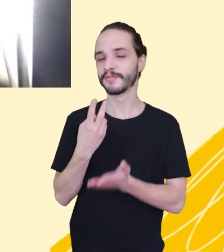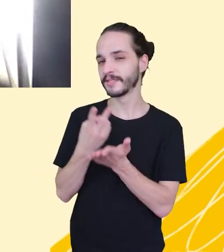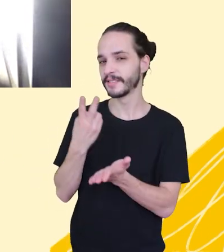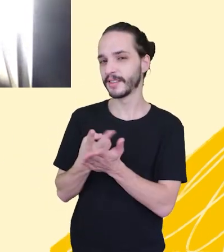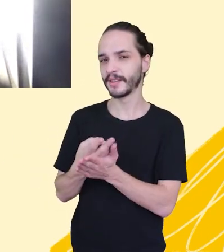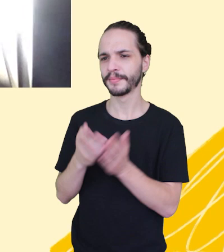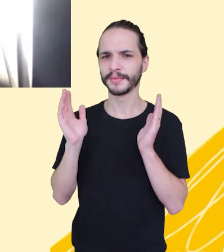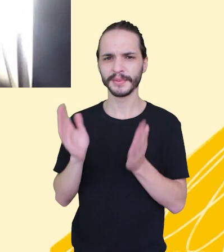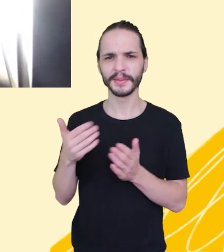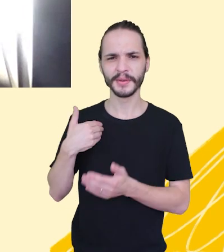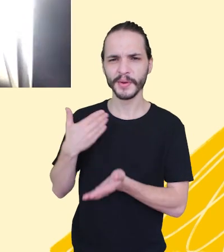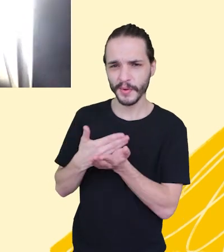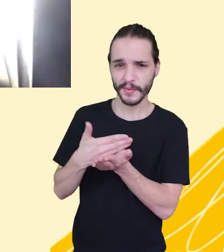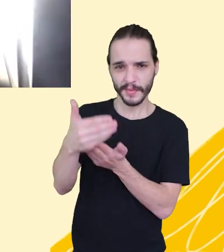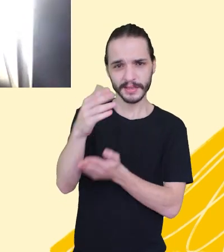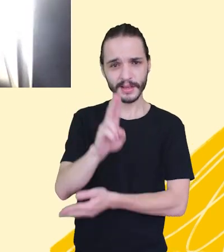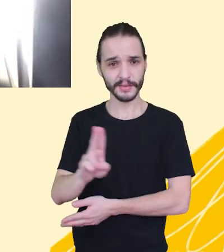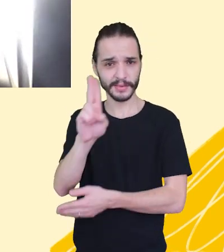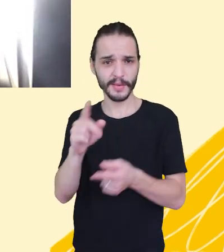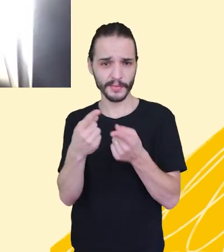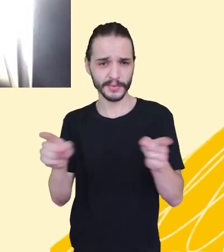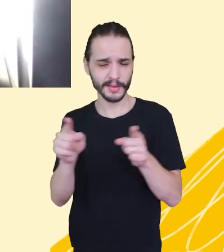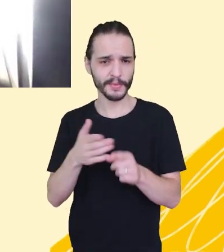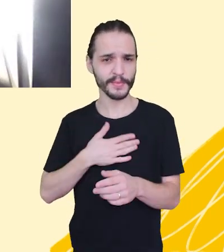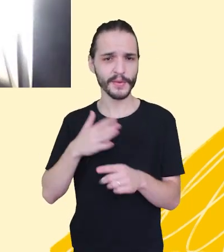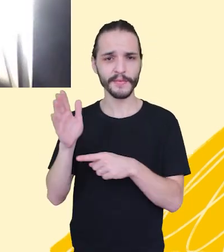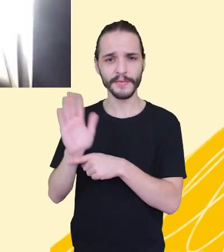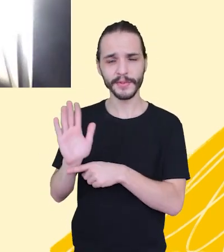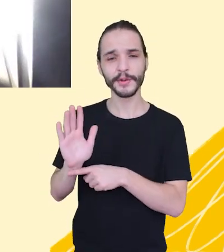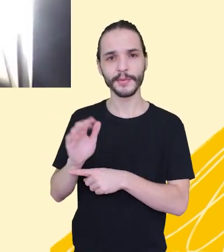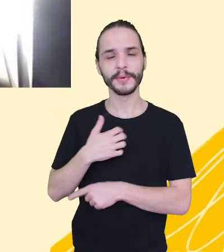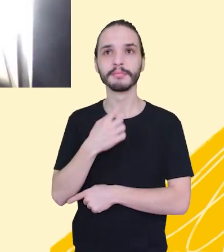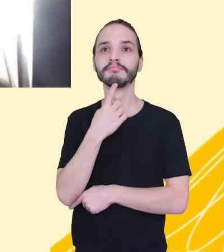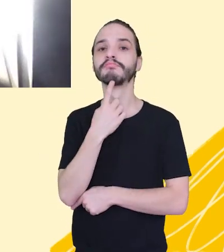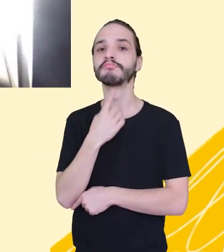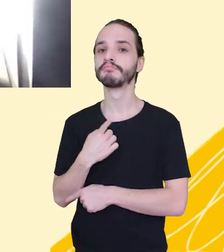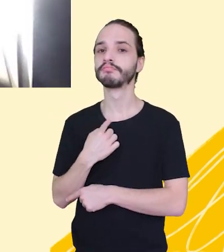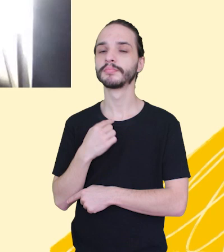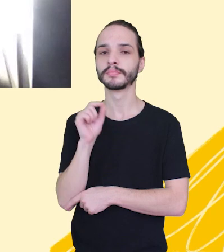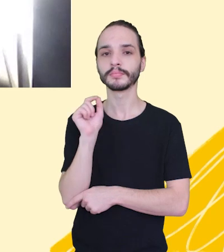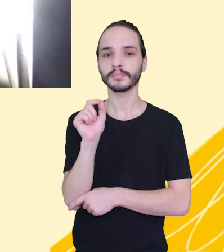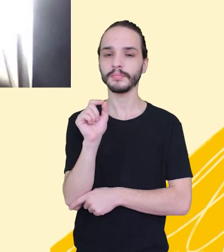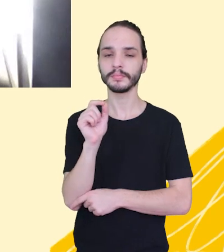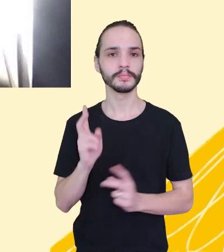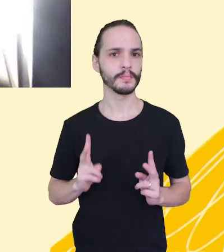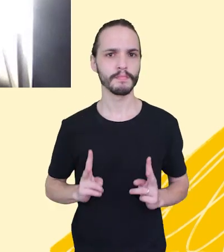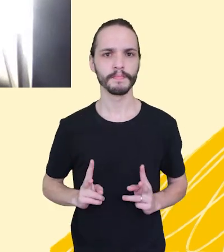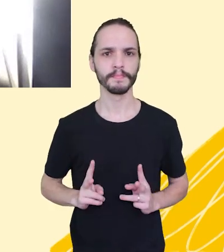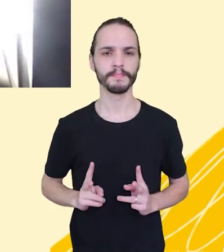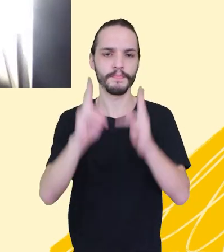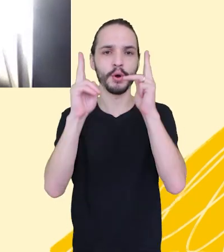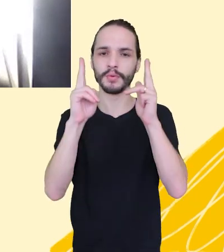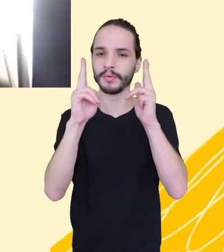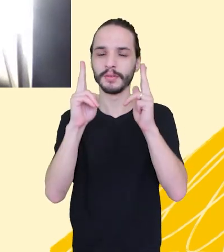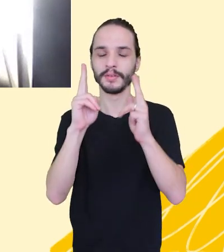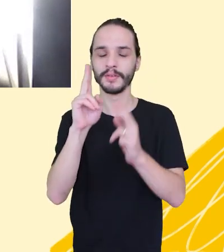I had the wish to interrupt hard or to have the whole song.